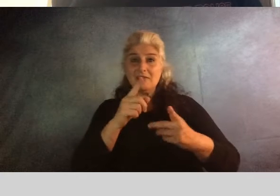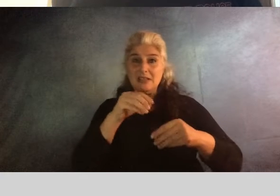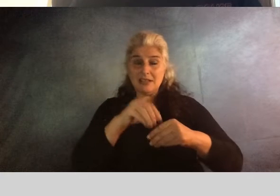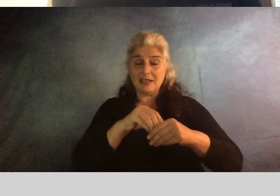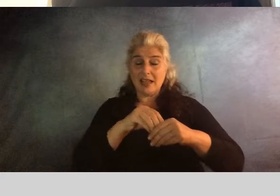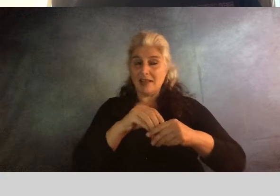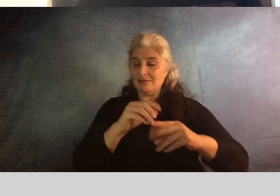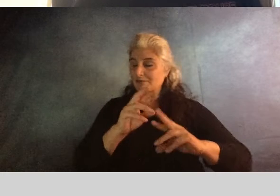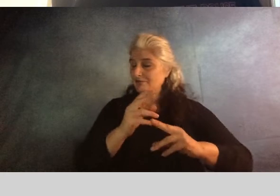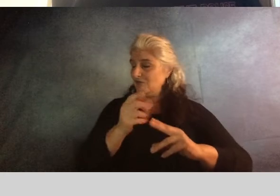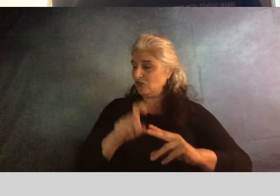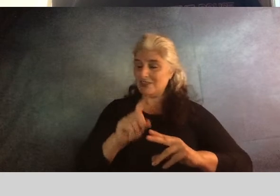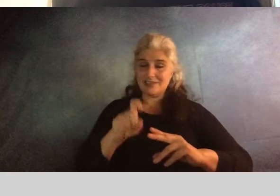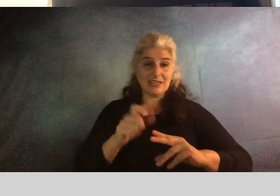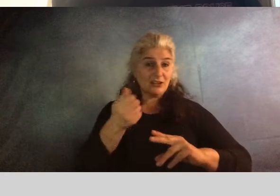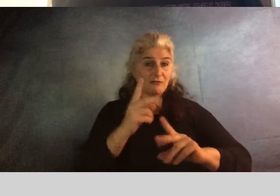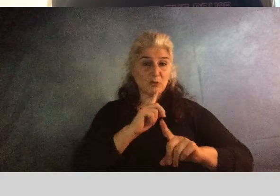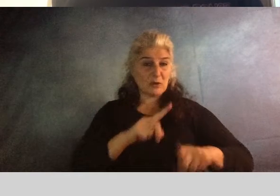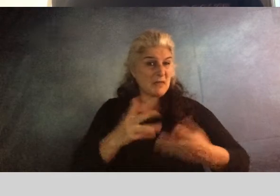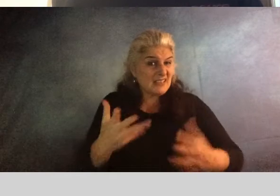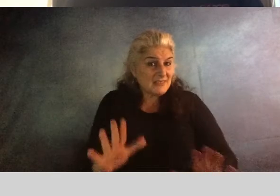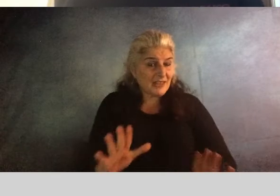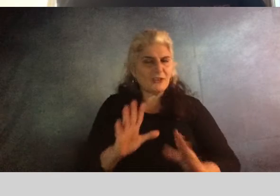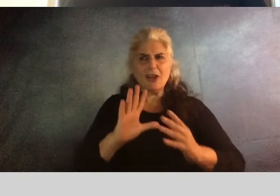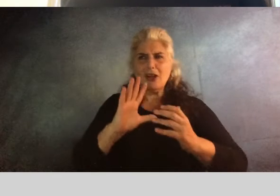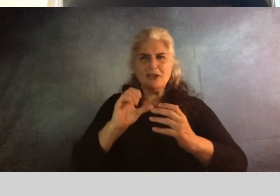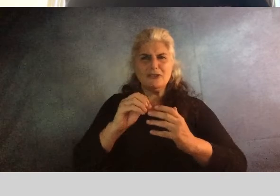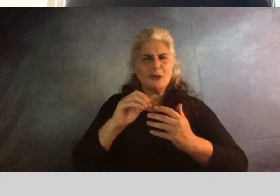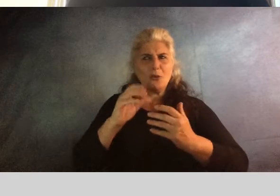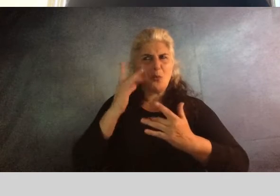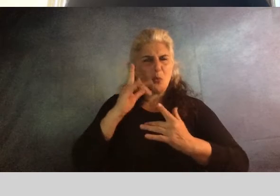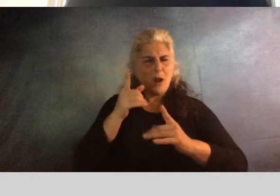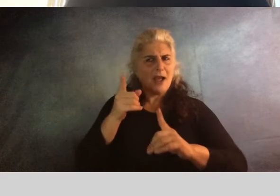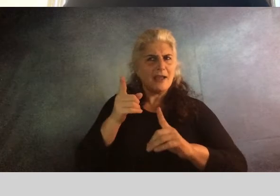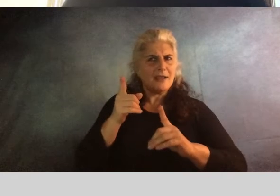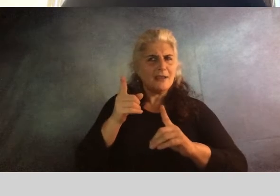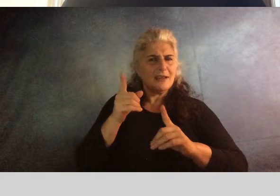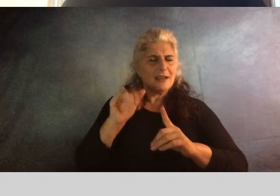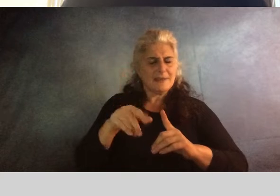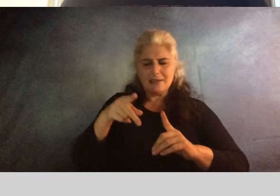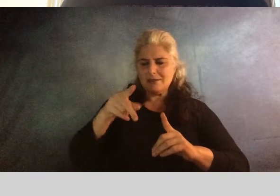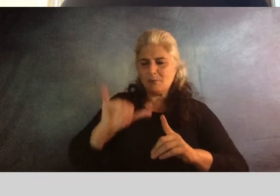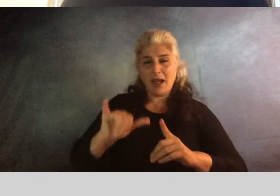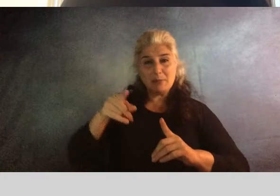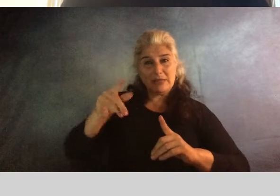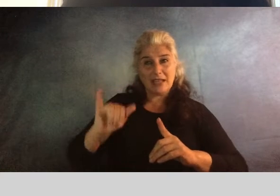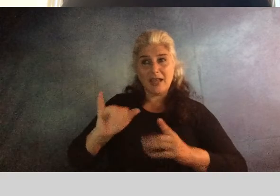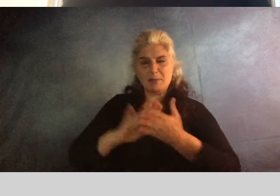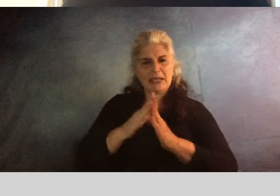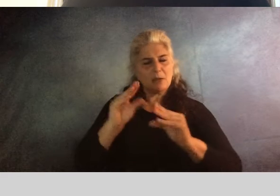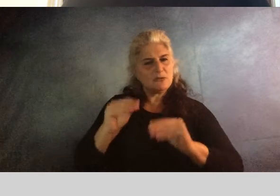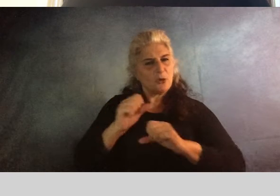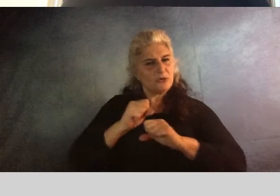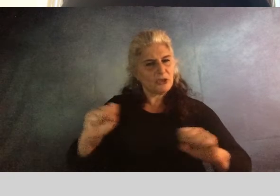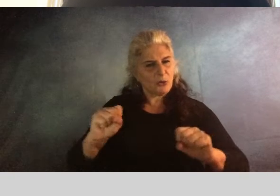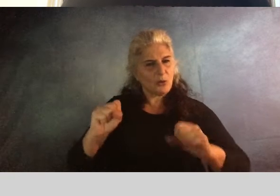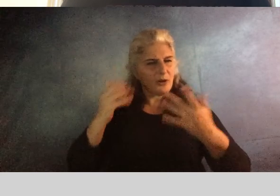So, to what do we owe the security, reliability and extensibility of PyPI? In my view, it's a combination of factors.